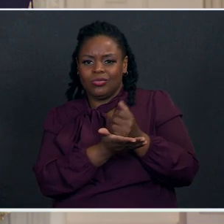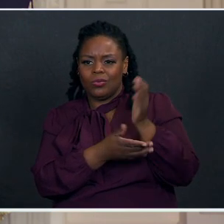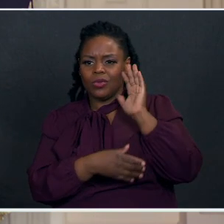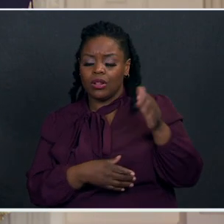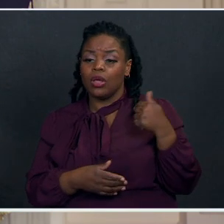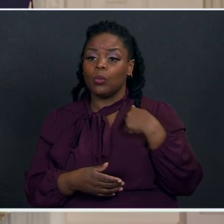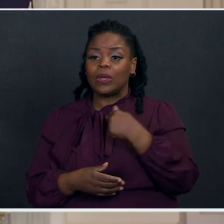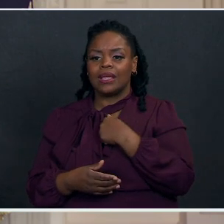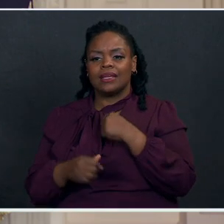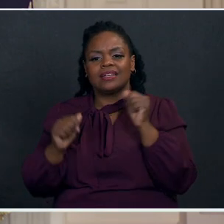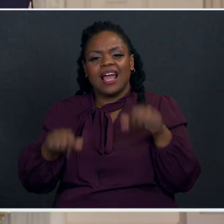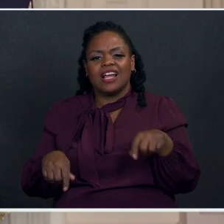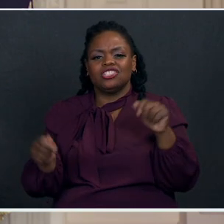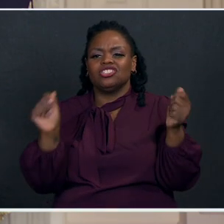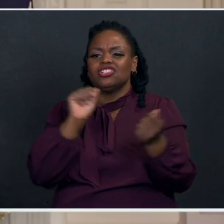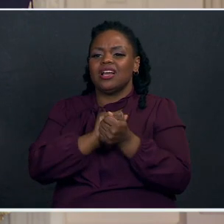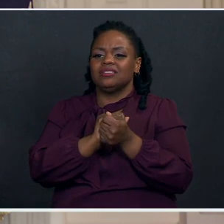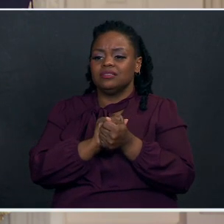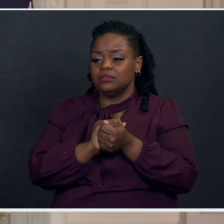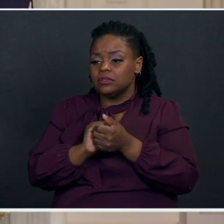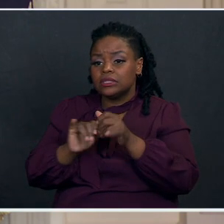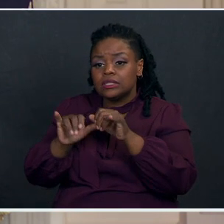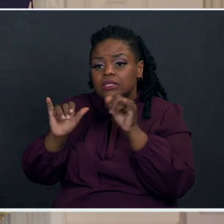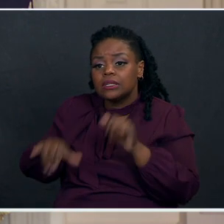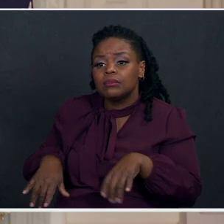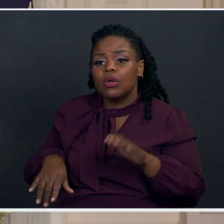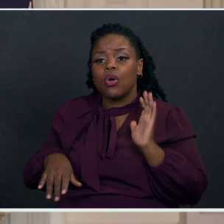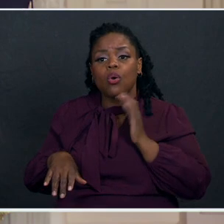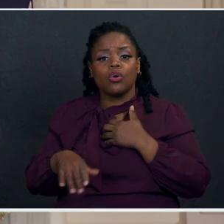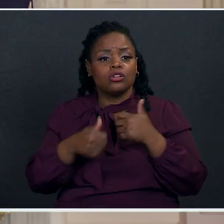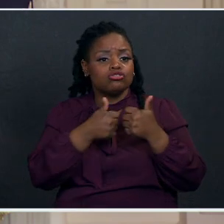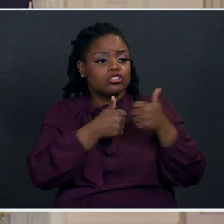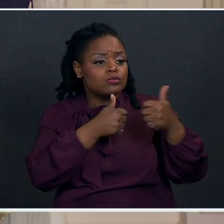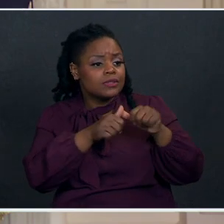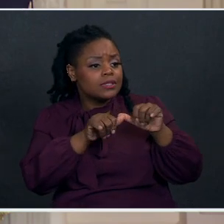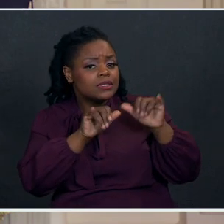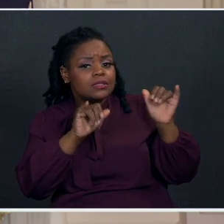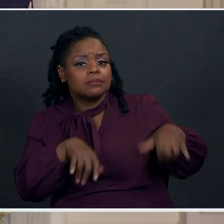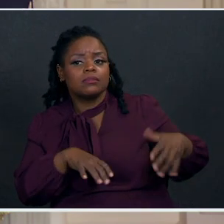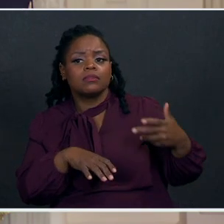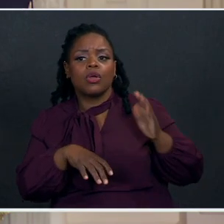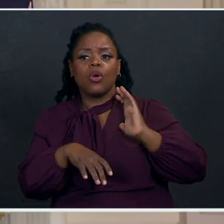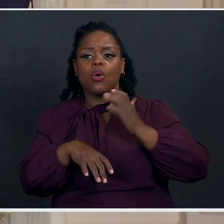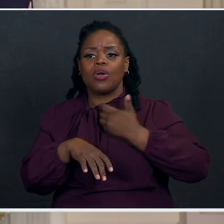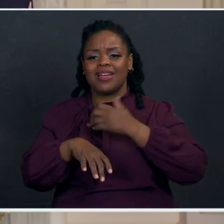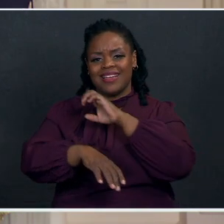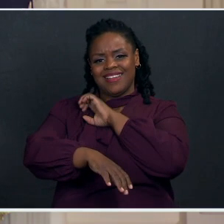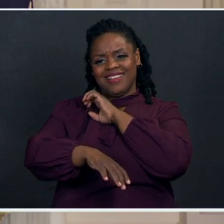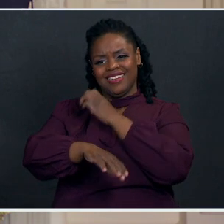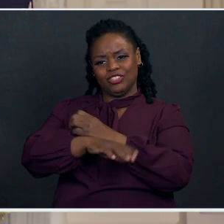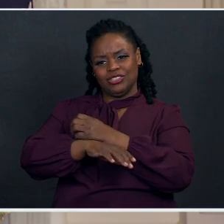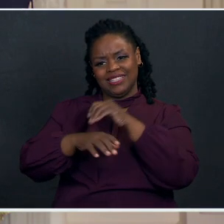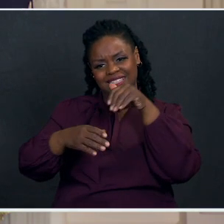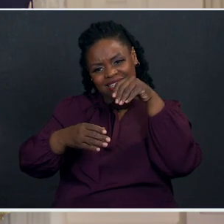transportation, our energy infrastructure to withstand the impacts of extreme climate. We've already reached a point